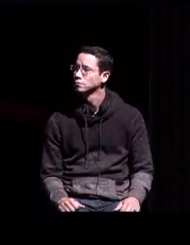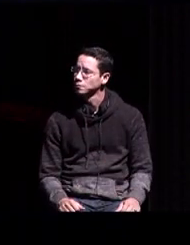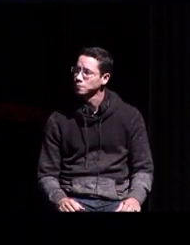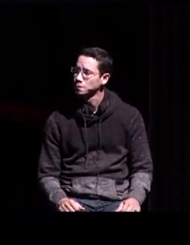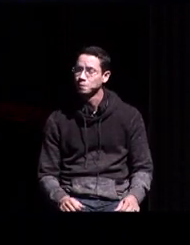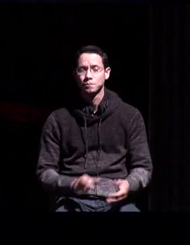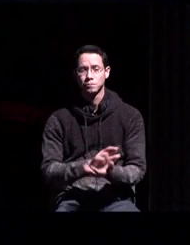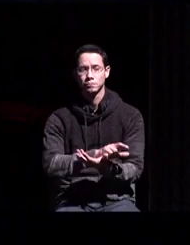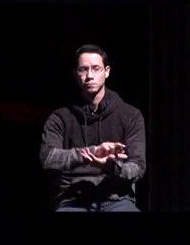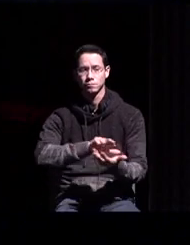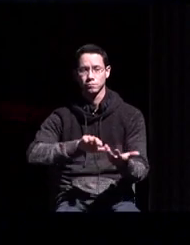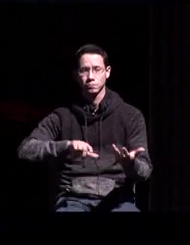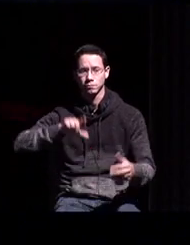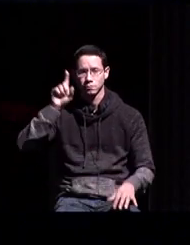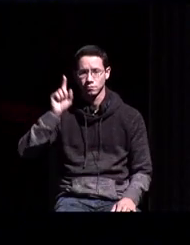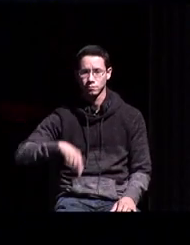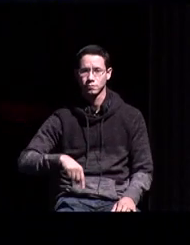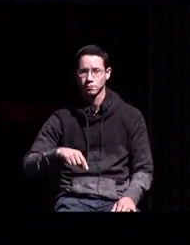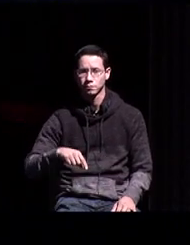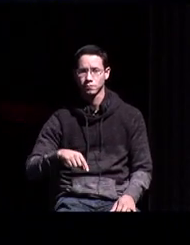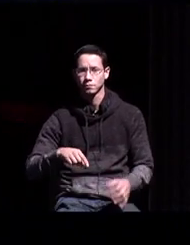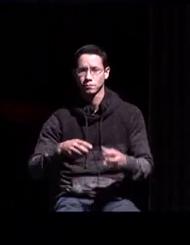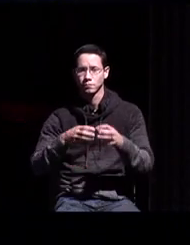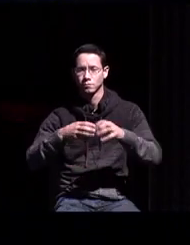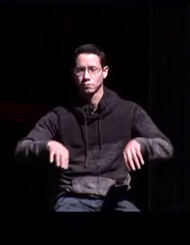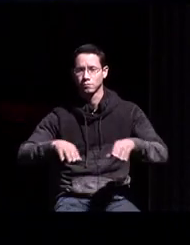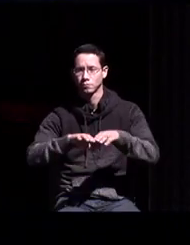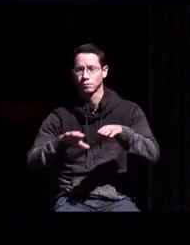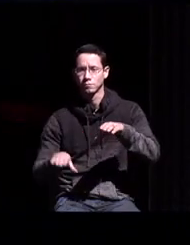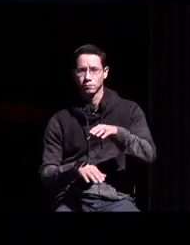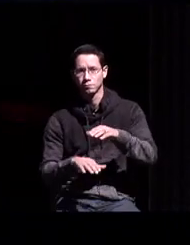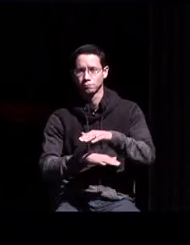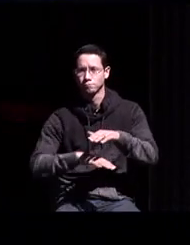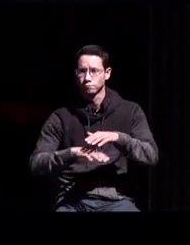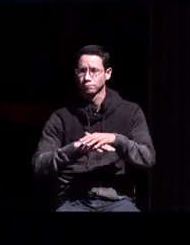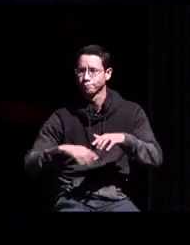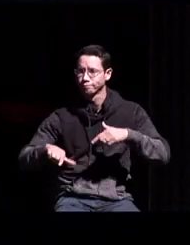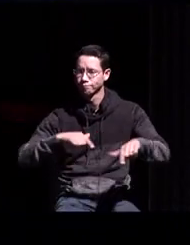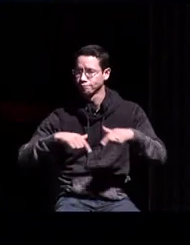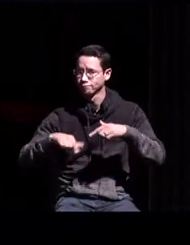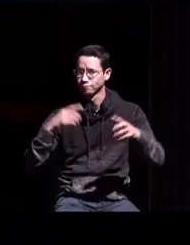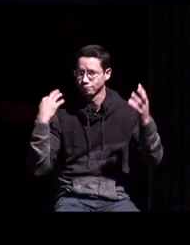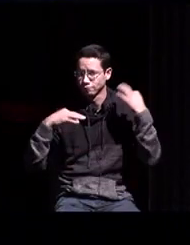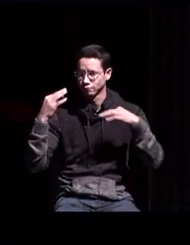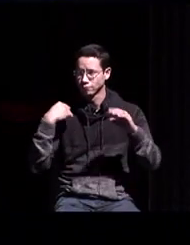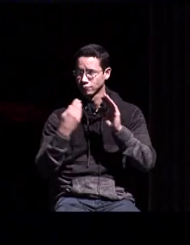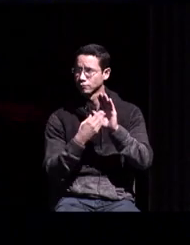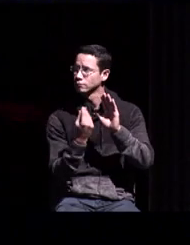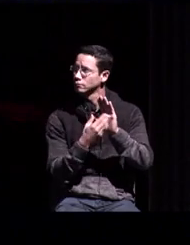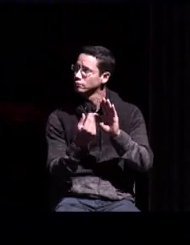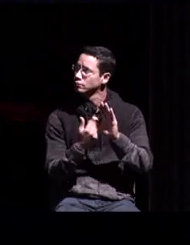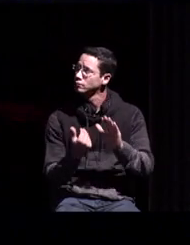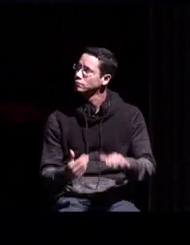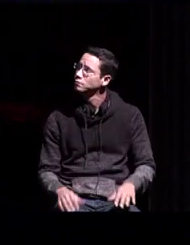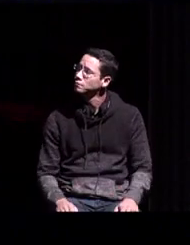the precariousness of the work, it is a book by Arbache,